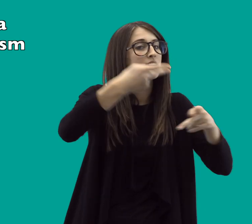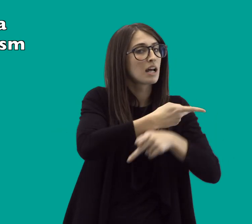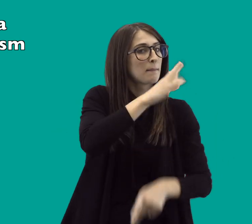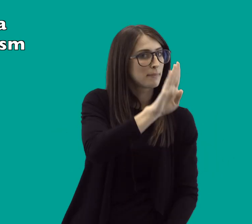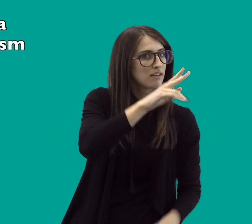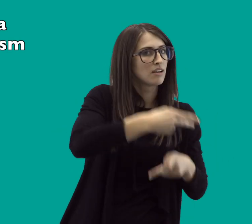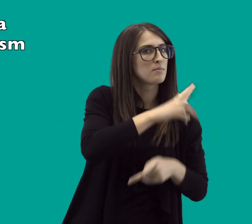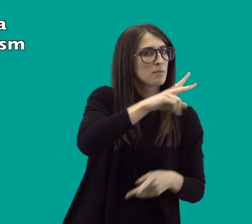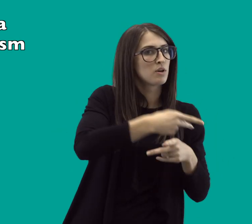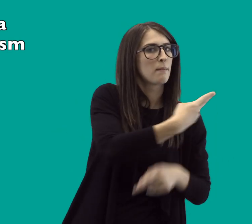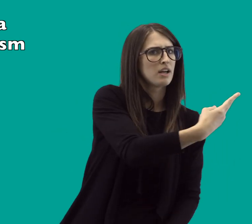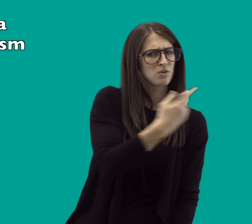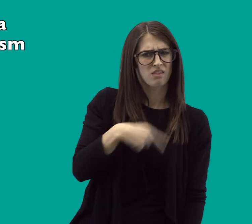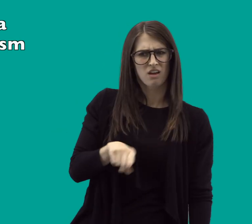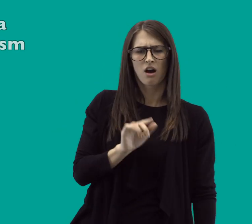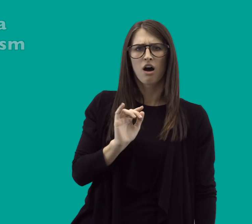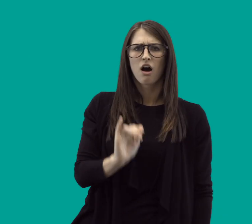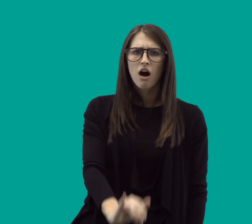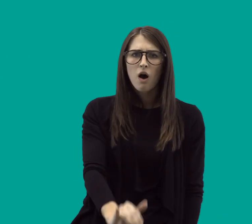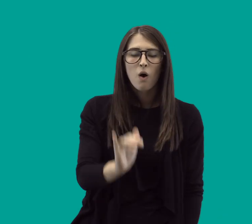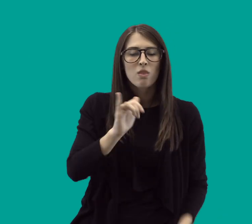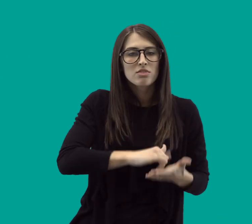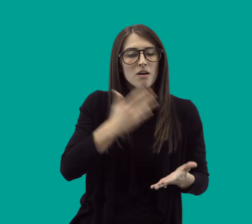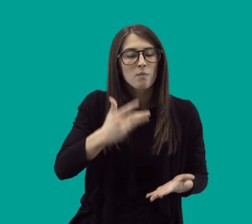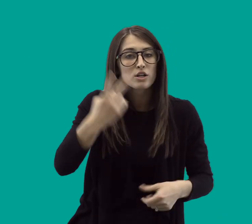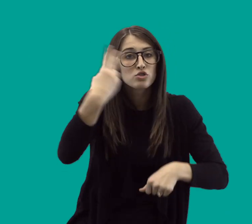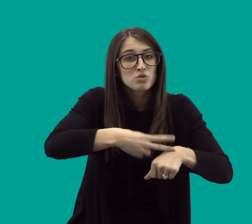V equals one-half times B times W times H